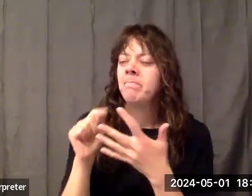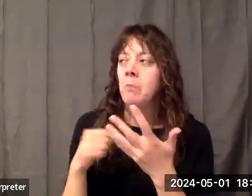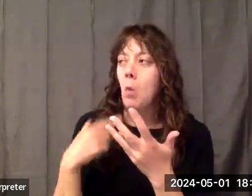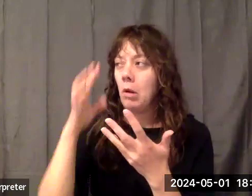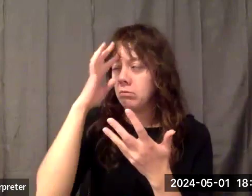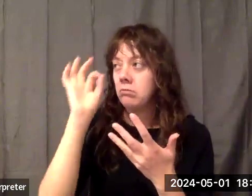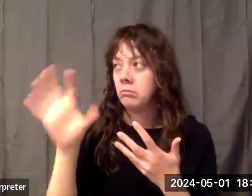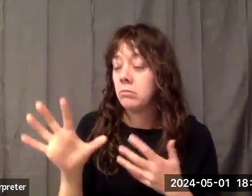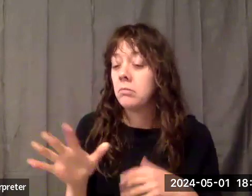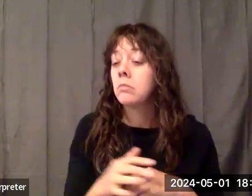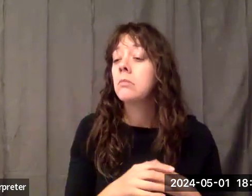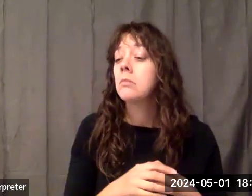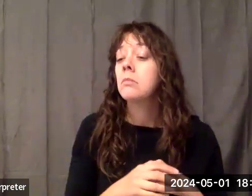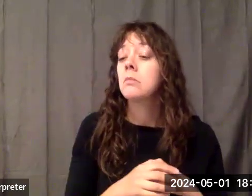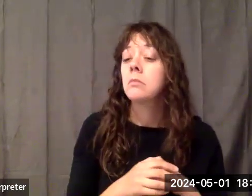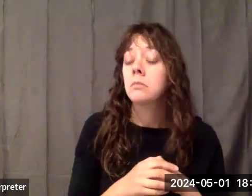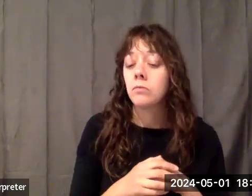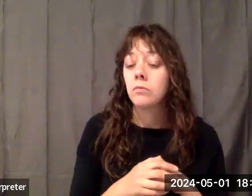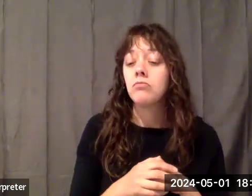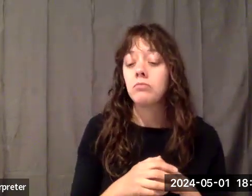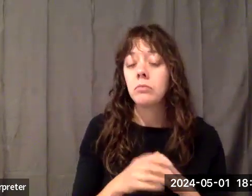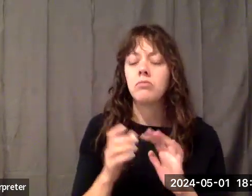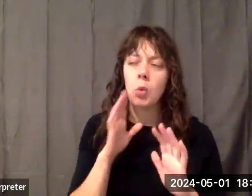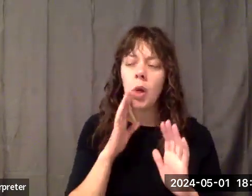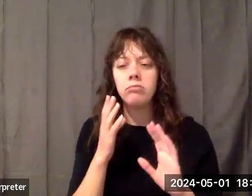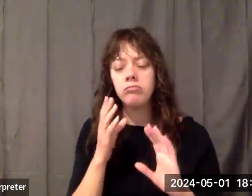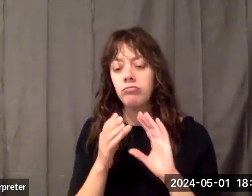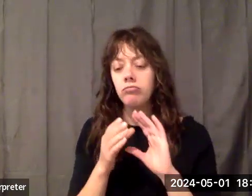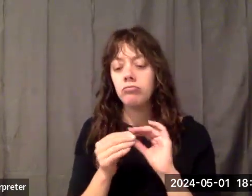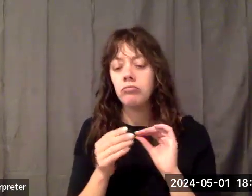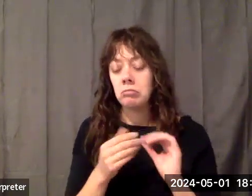just moving up in the ranks from an